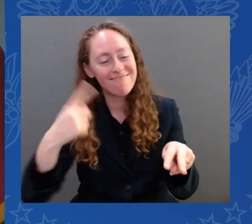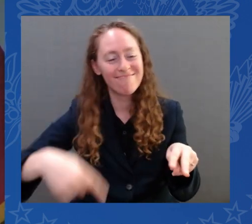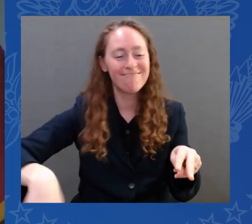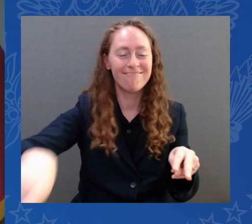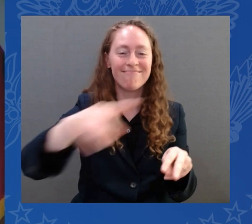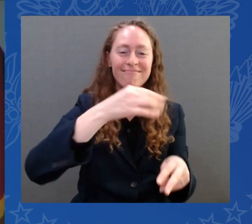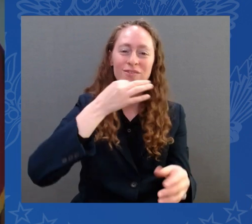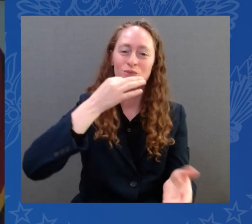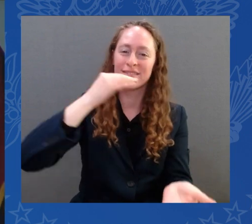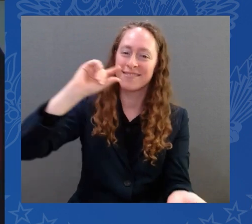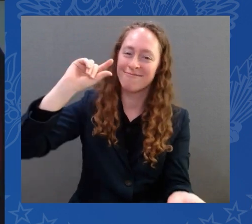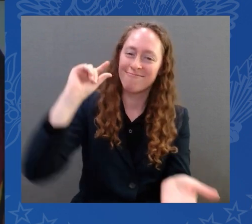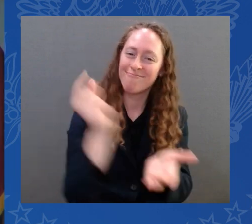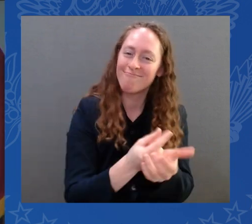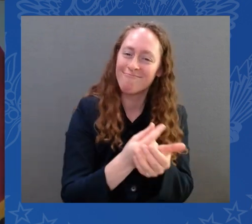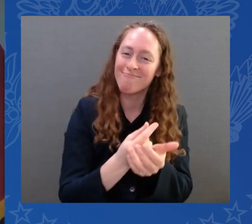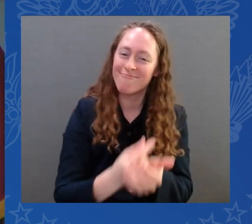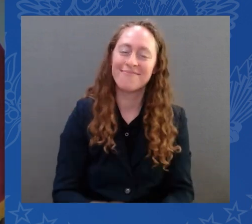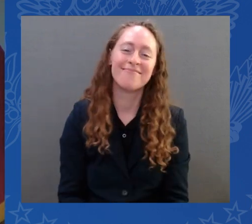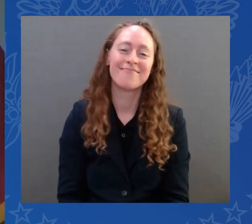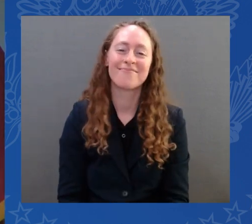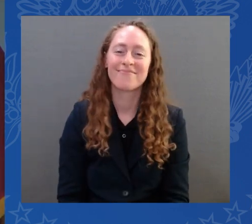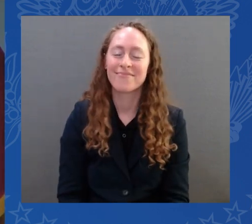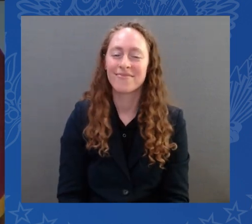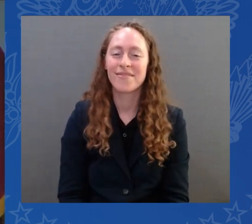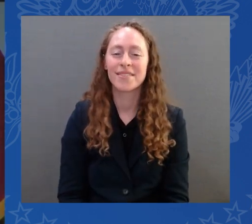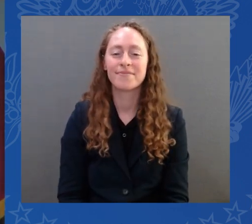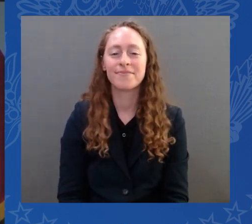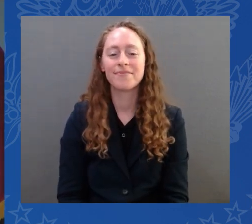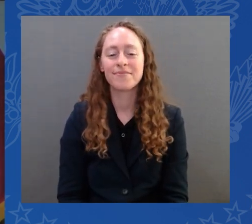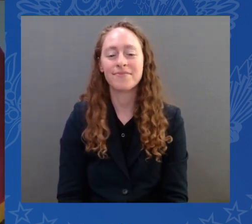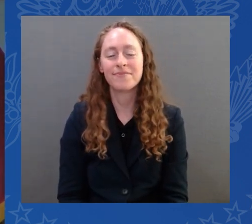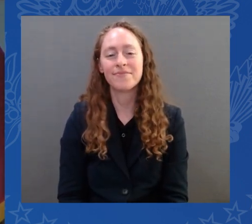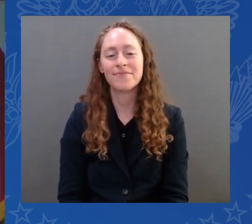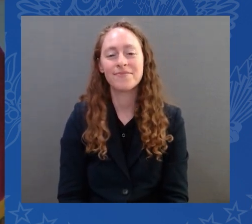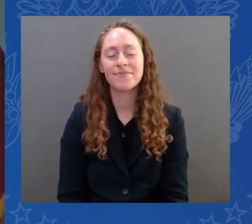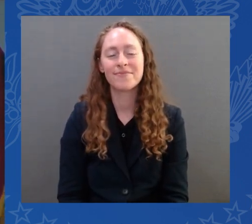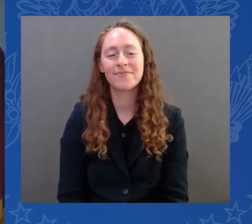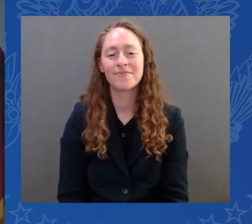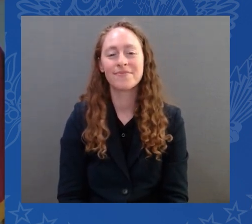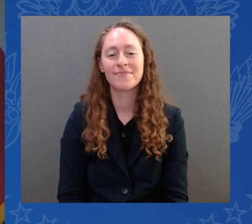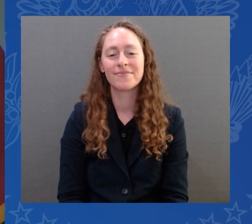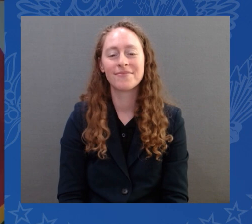are holding in their hearts the memory of two classmates who tragically did not live to see this day.